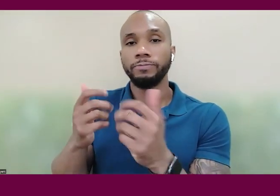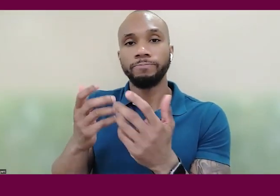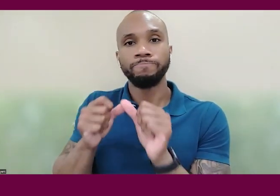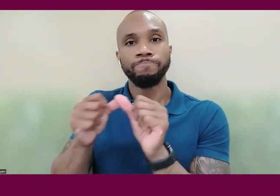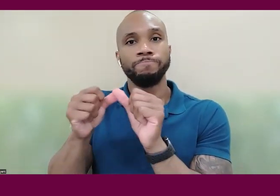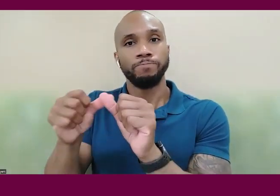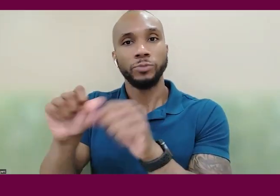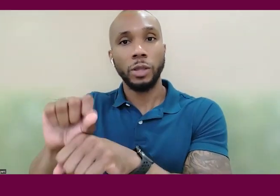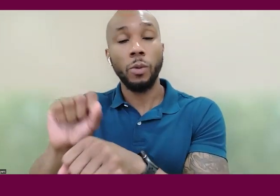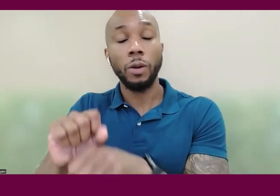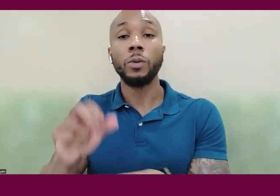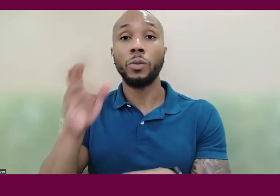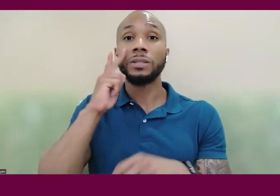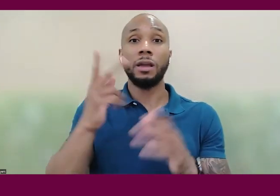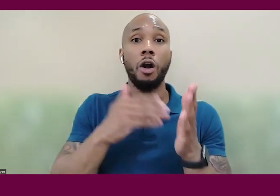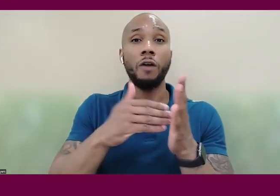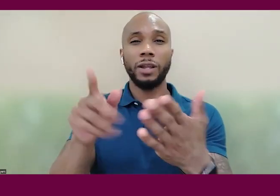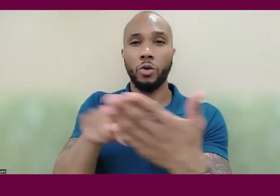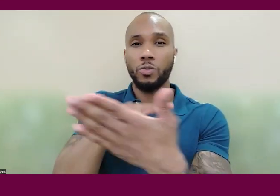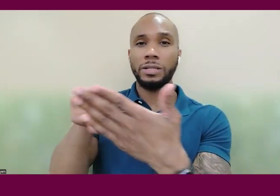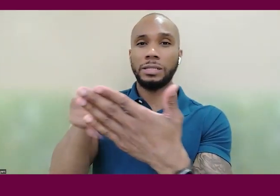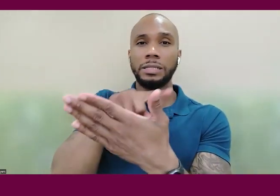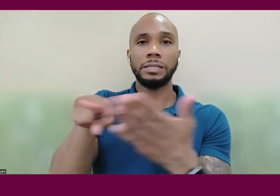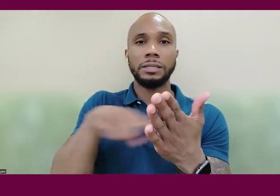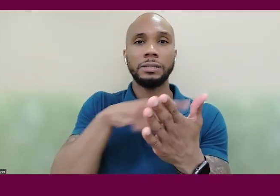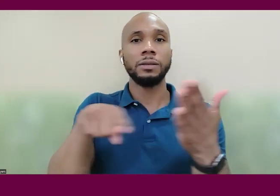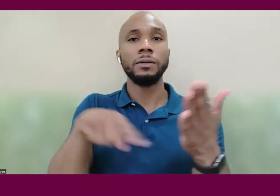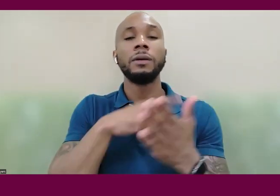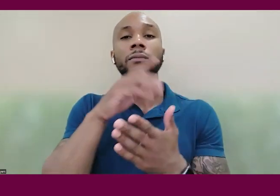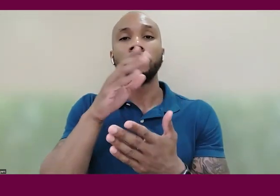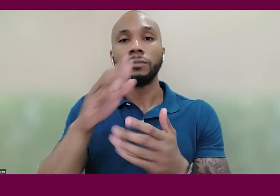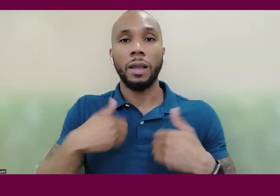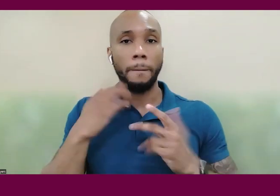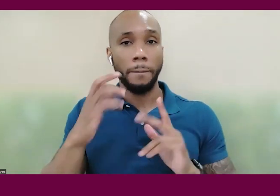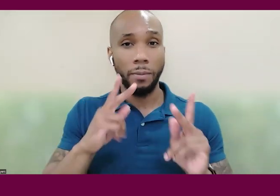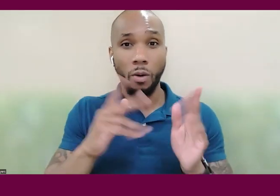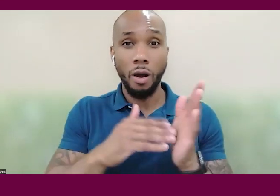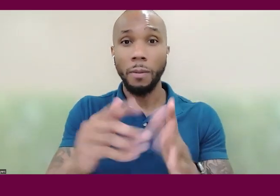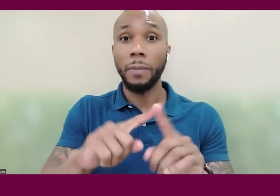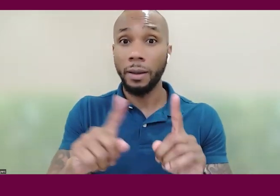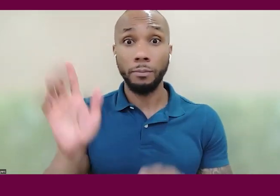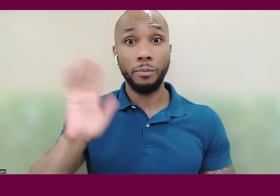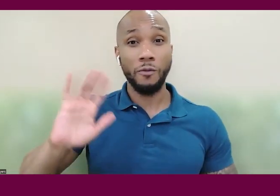We see a lot of criticism of young people, a lot, but we were all young.